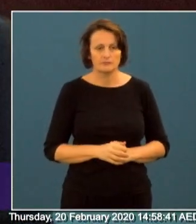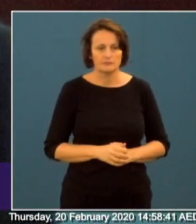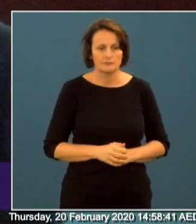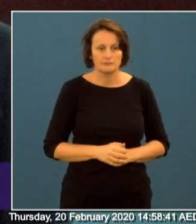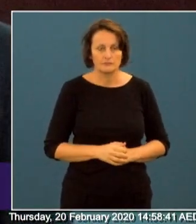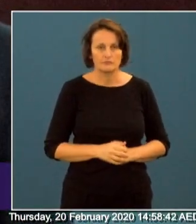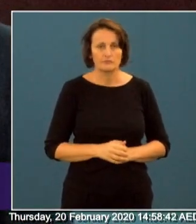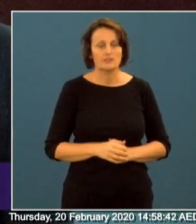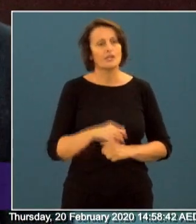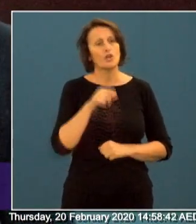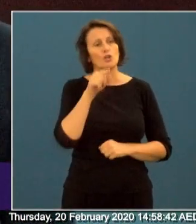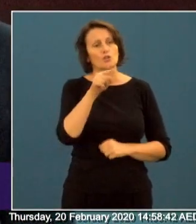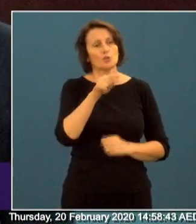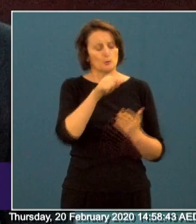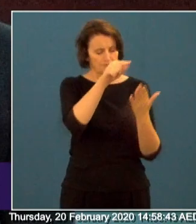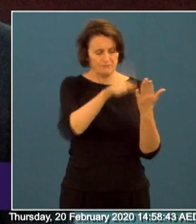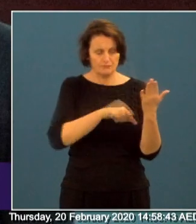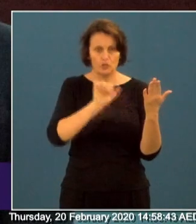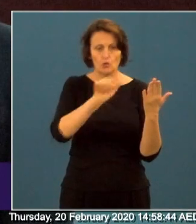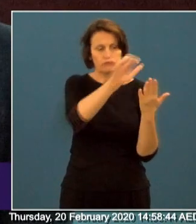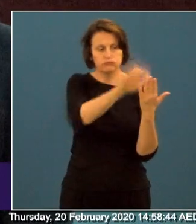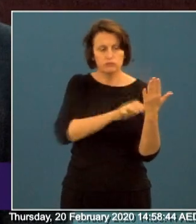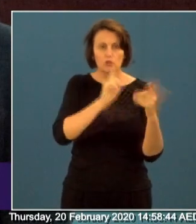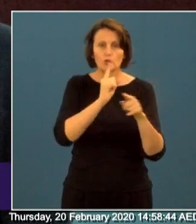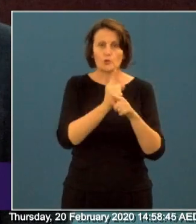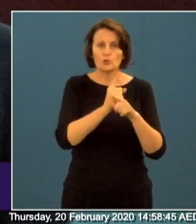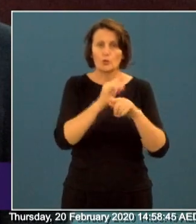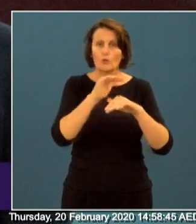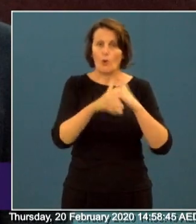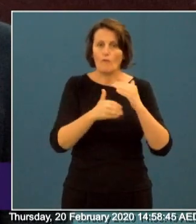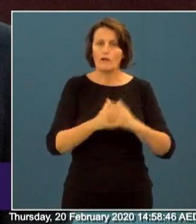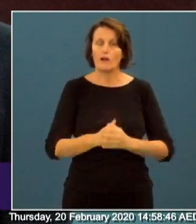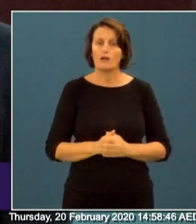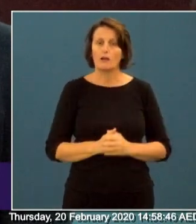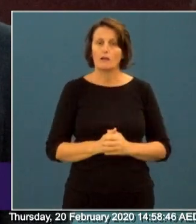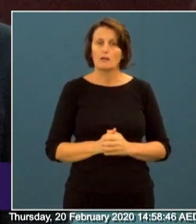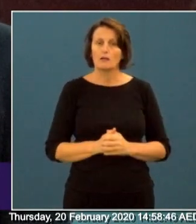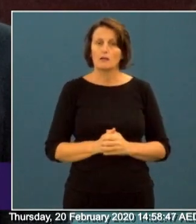you draw attention to the significant health inequity